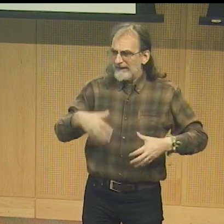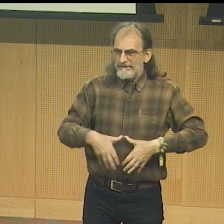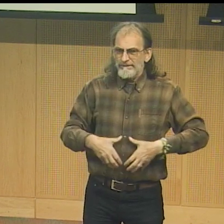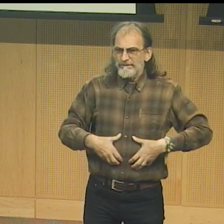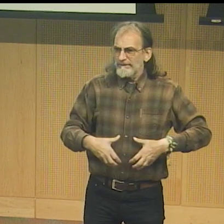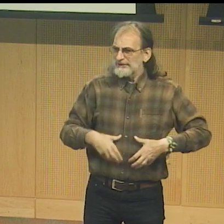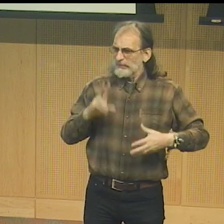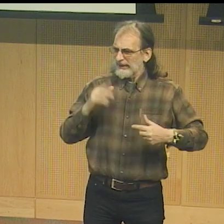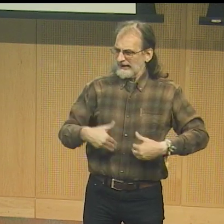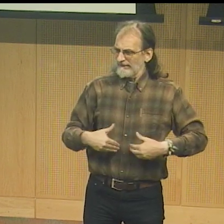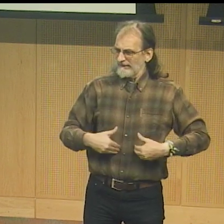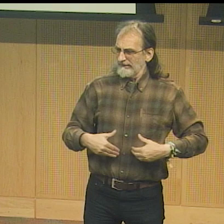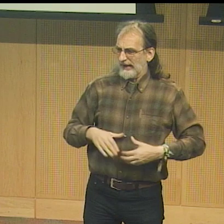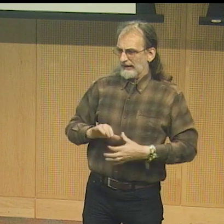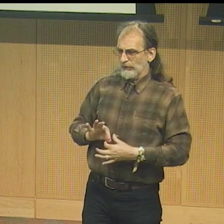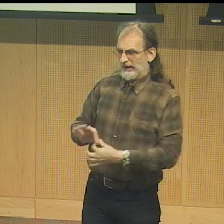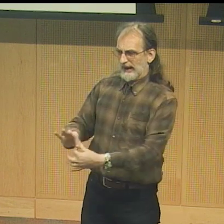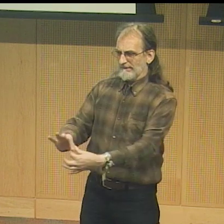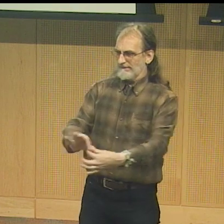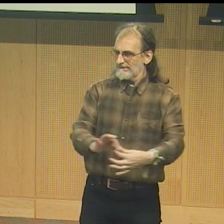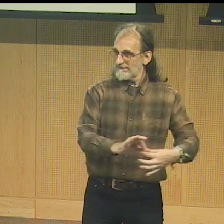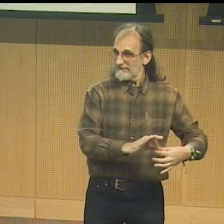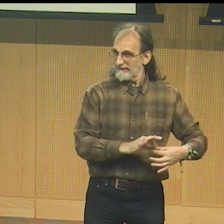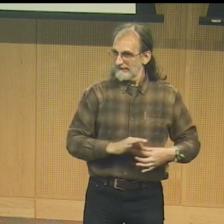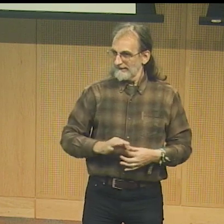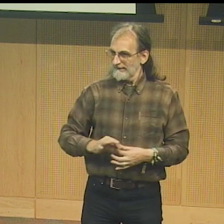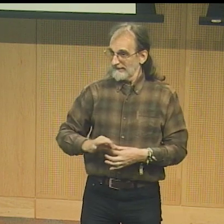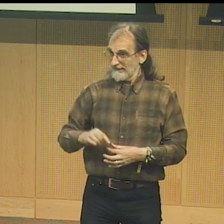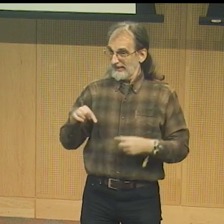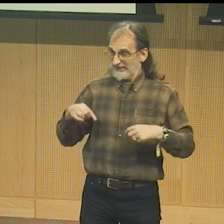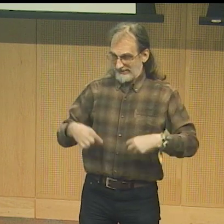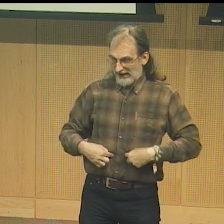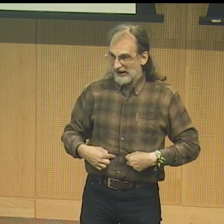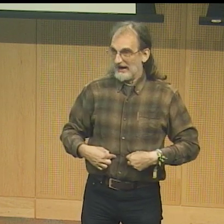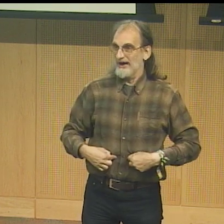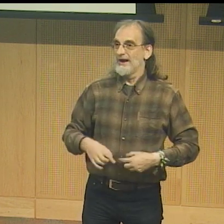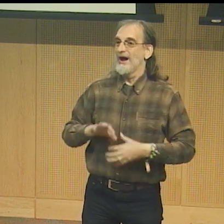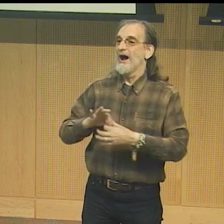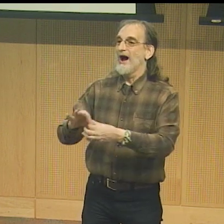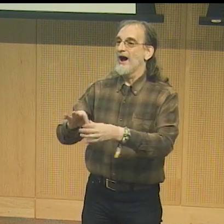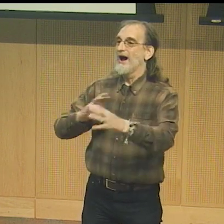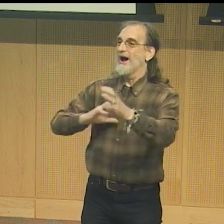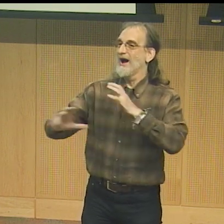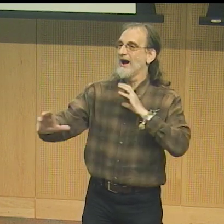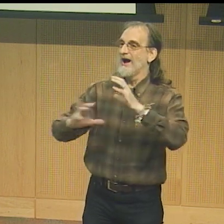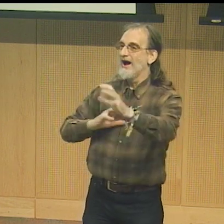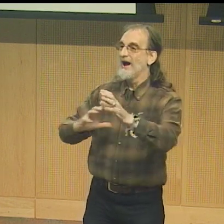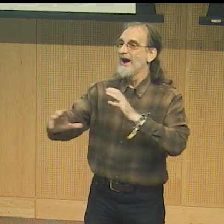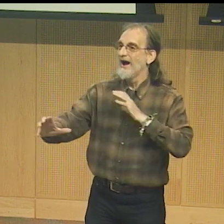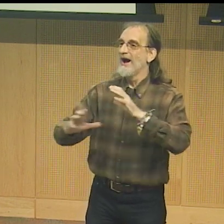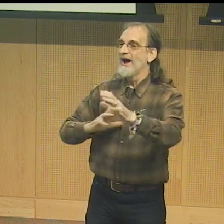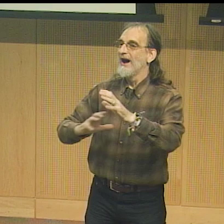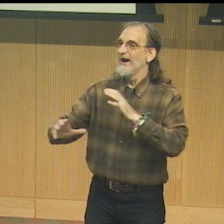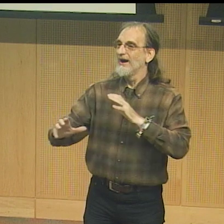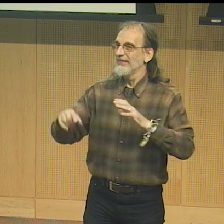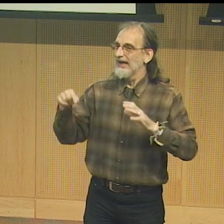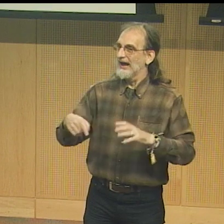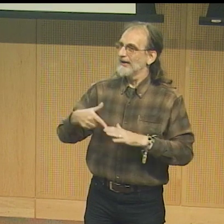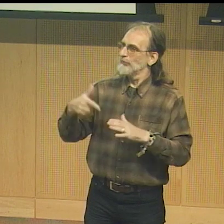But somehow, Deaf people have it within them to communicate with one another and they value communication so much